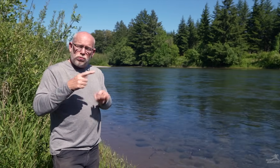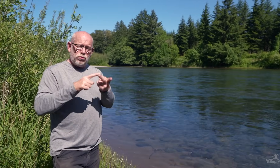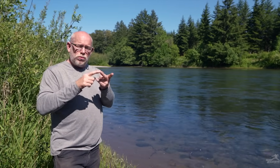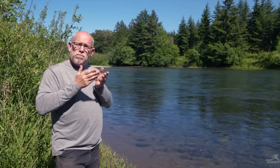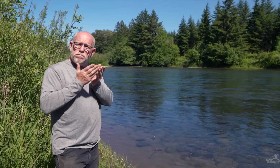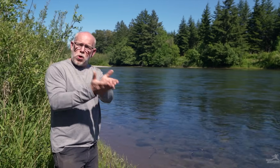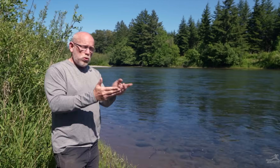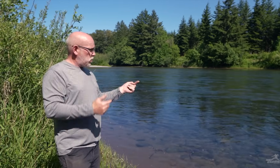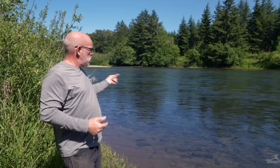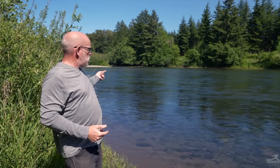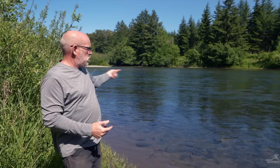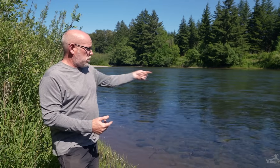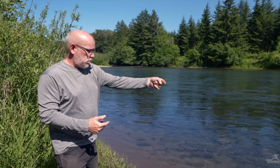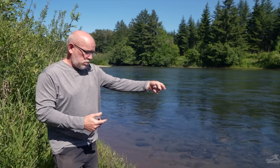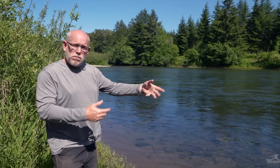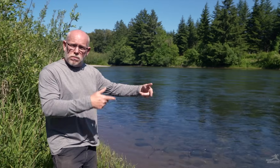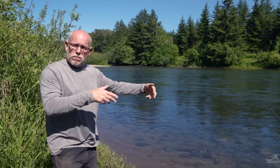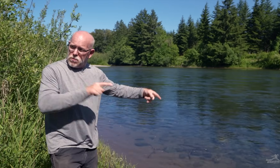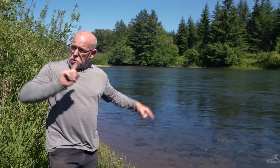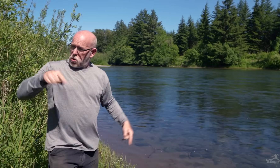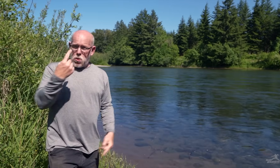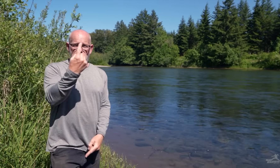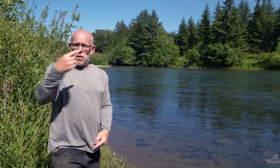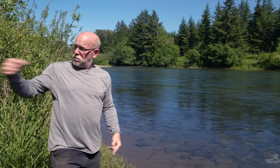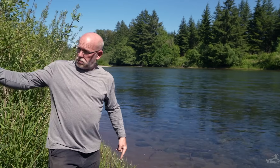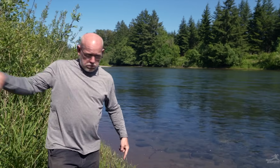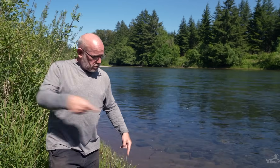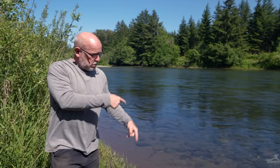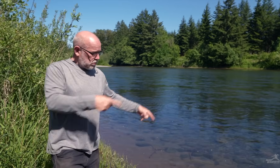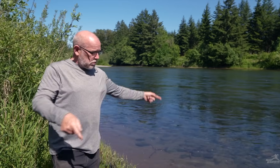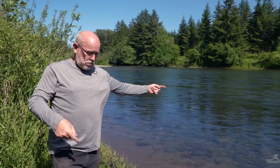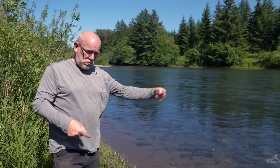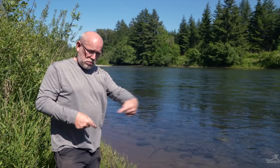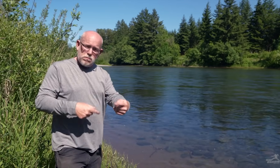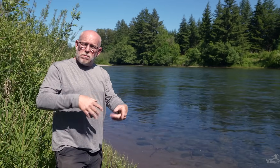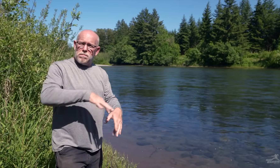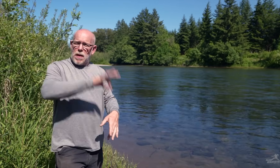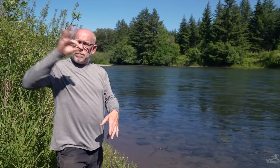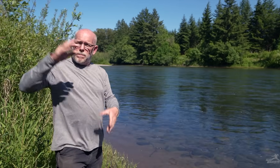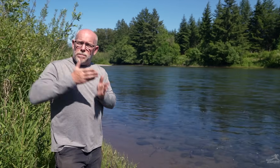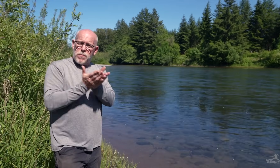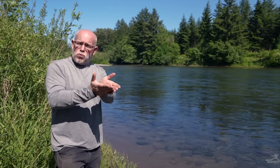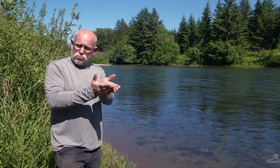Boats can only enter through here.